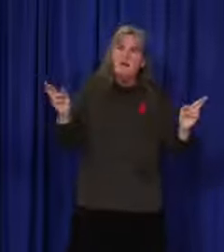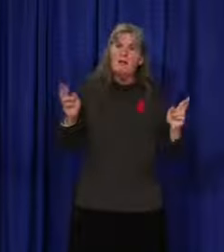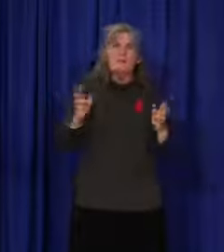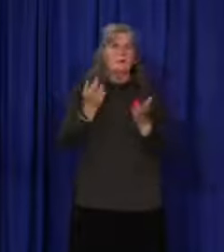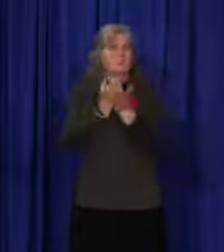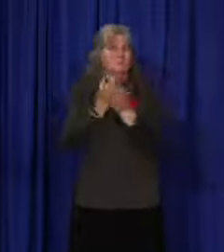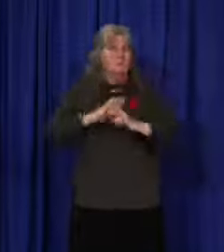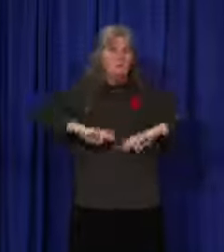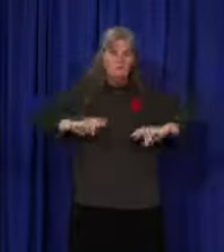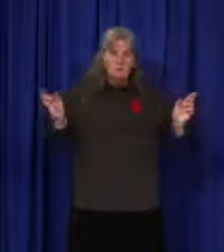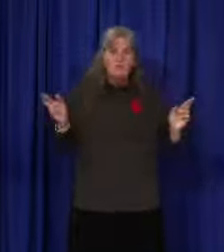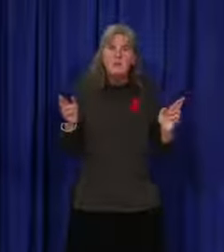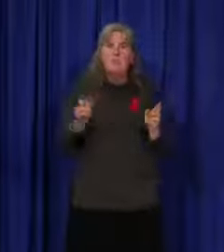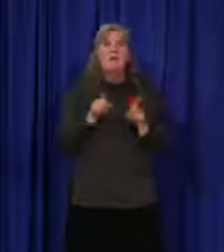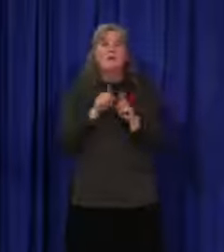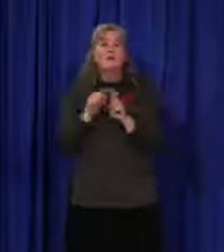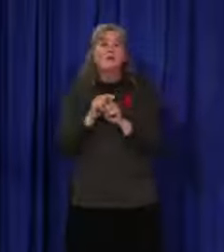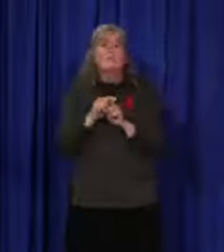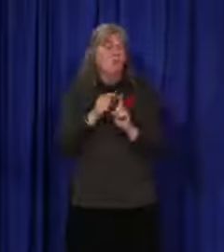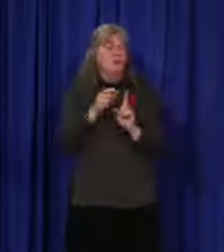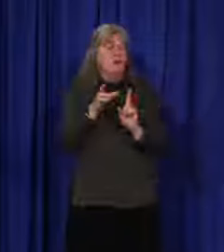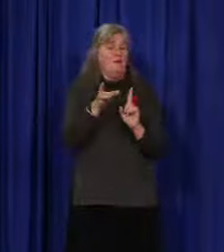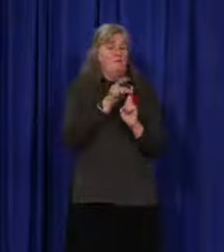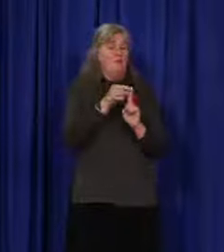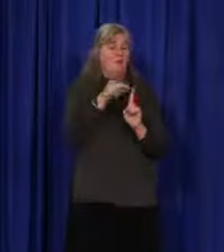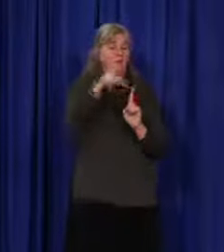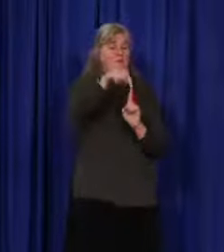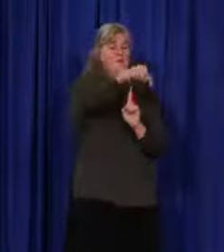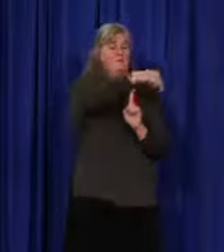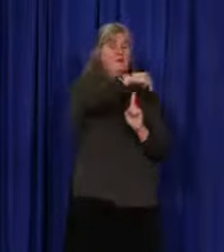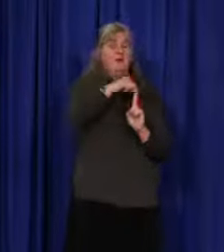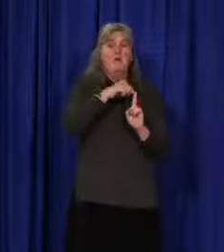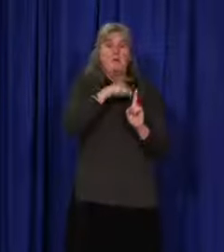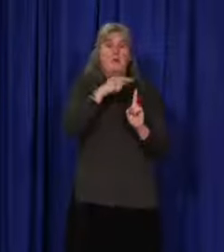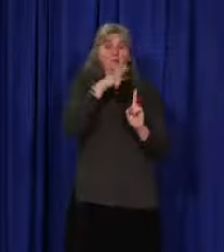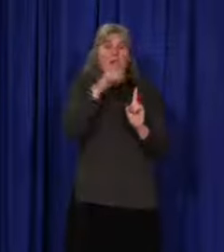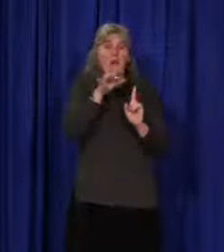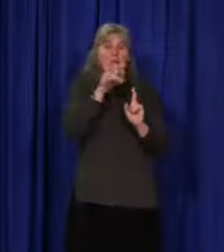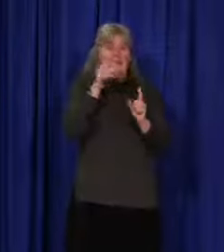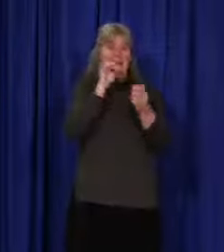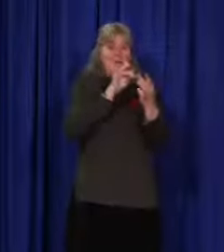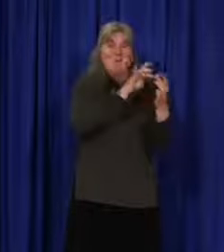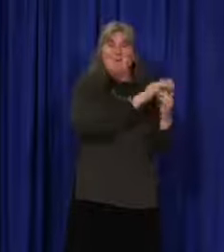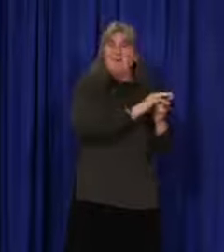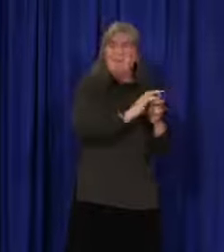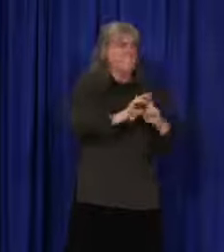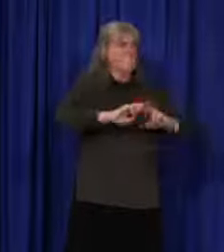with the safe six, travel, and hunt wisely. Be sensitive to where you are.